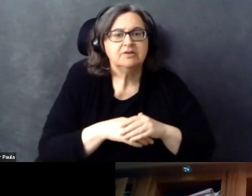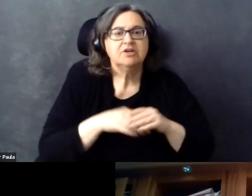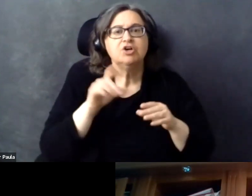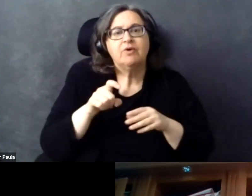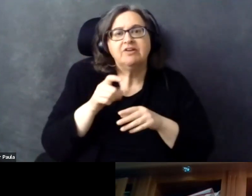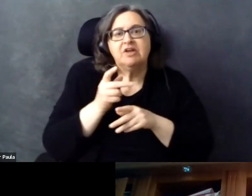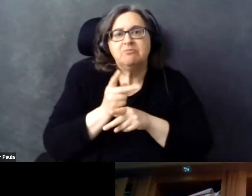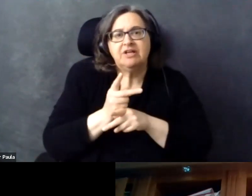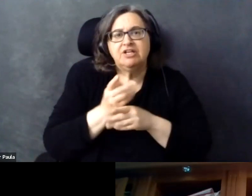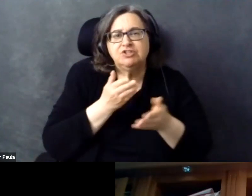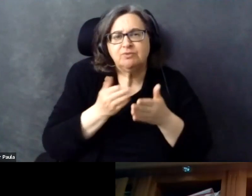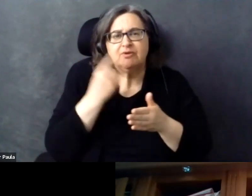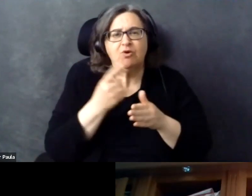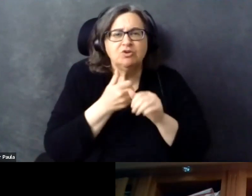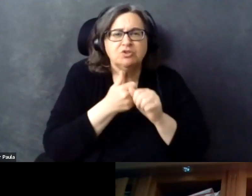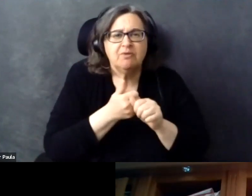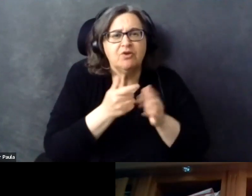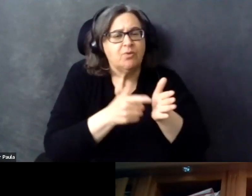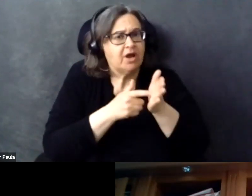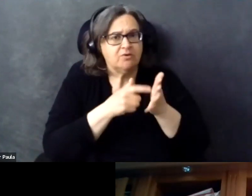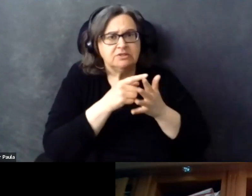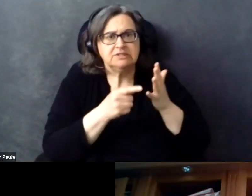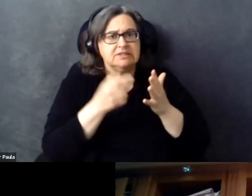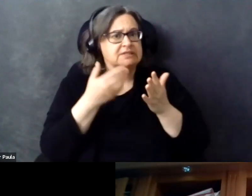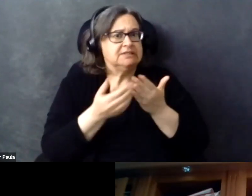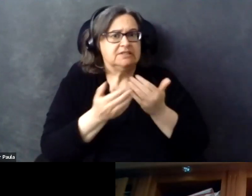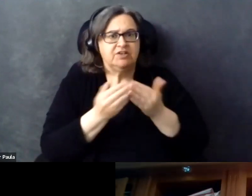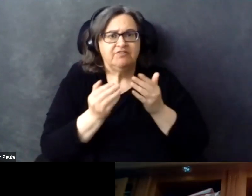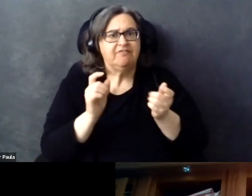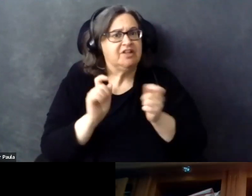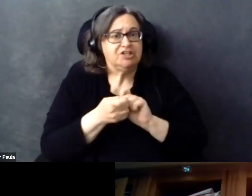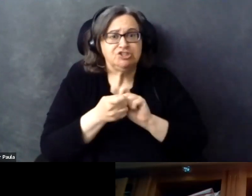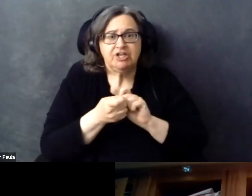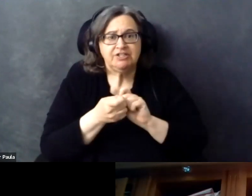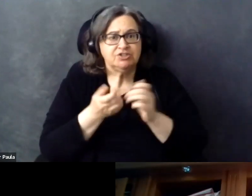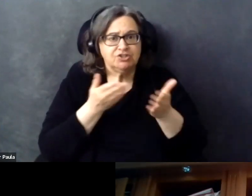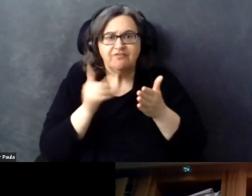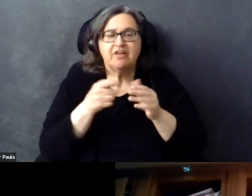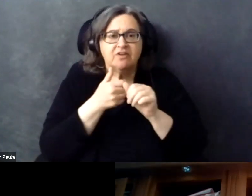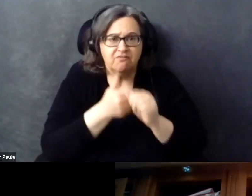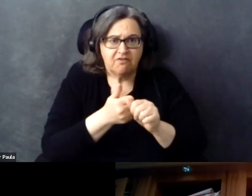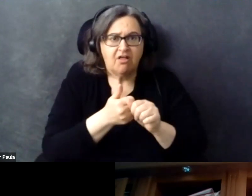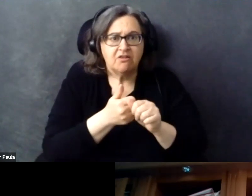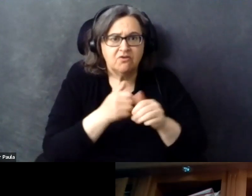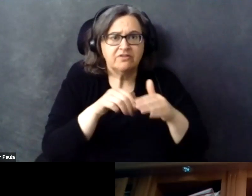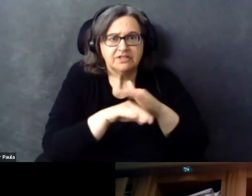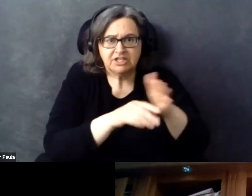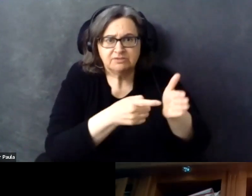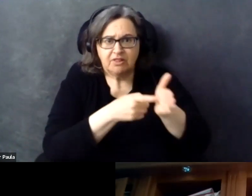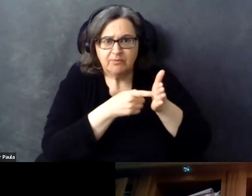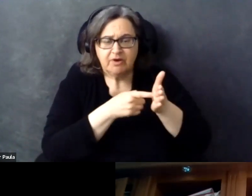movement benefit, and there are certain obligations for providers to maintain the services, always complying with the